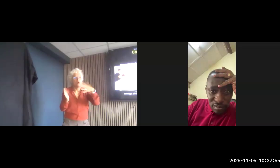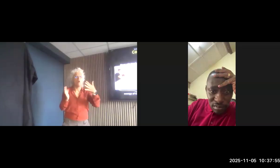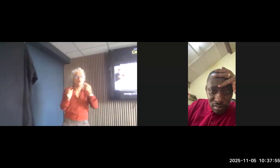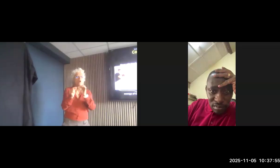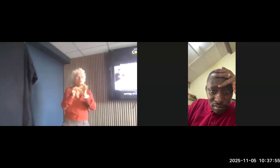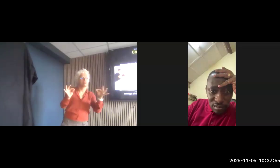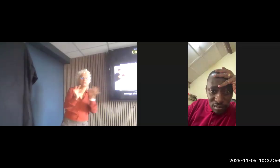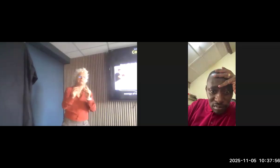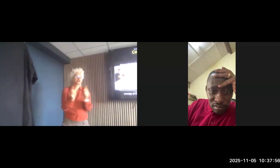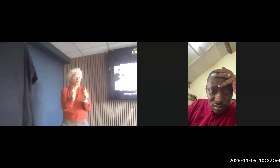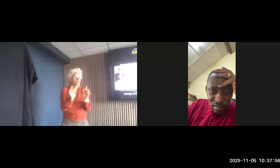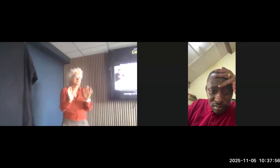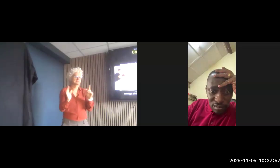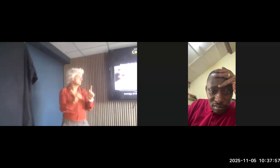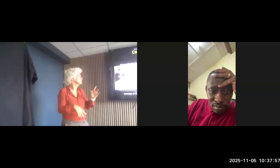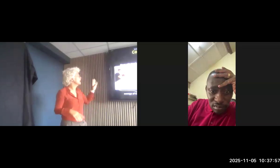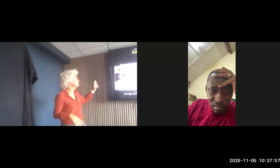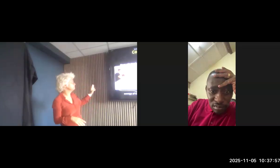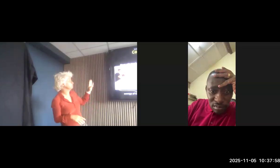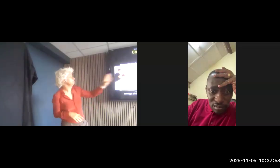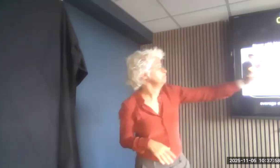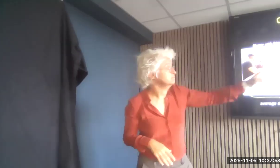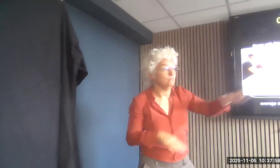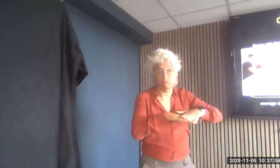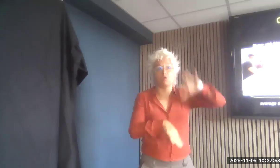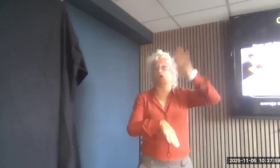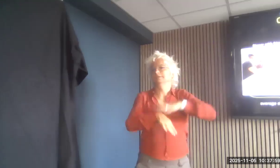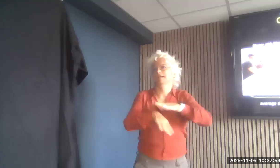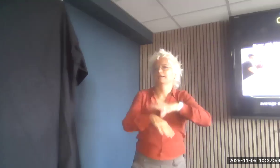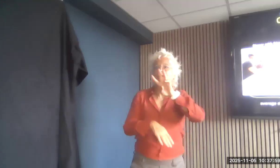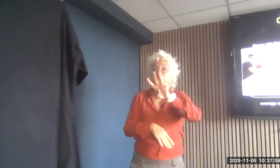So I looked at… sometimes this was one lexical item, sometimes it was a short phrase.